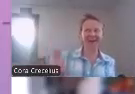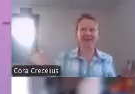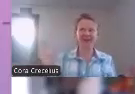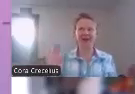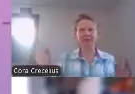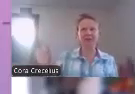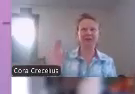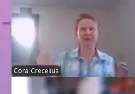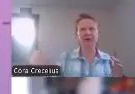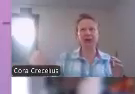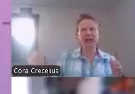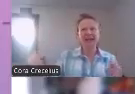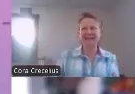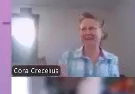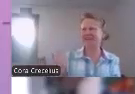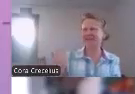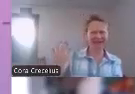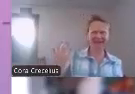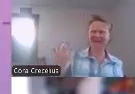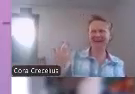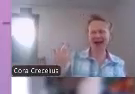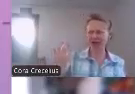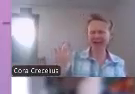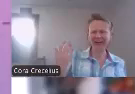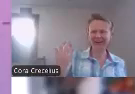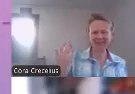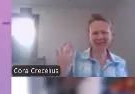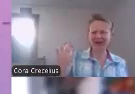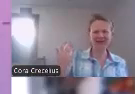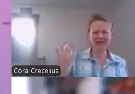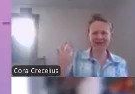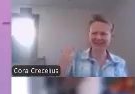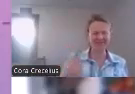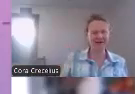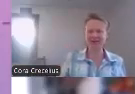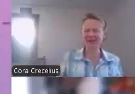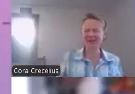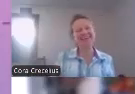I'm going to help you be more like me, healthier, better, smarter.